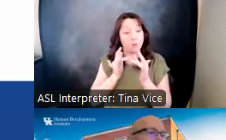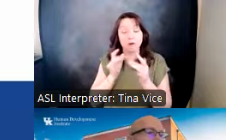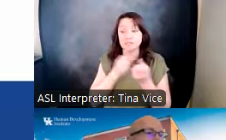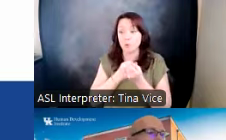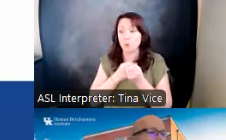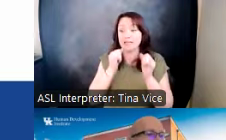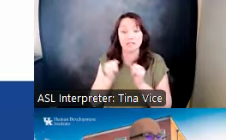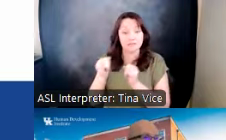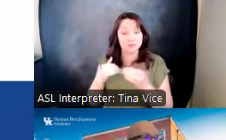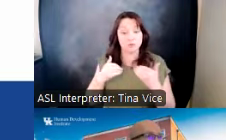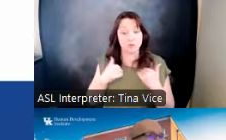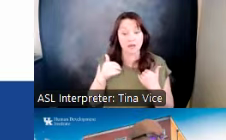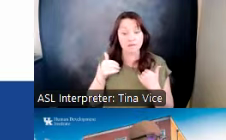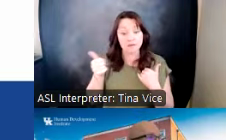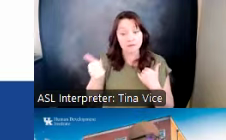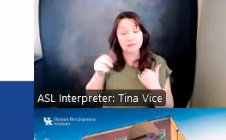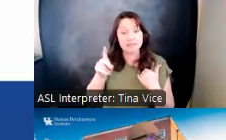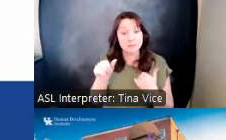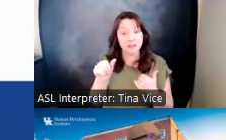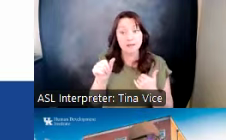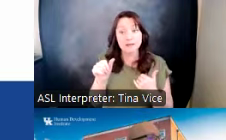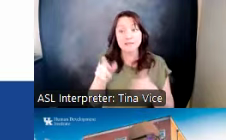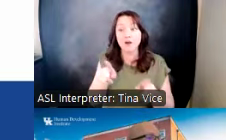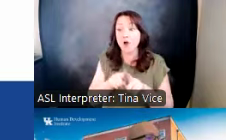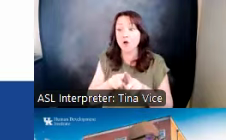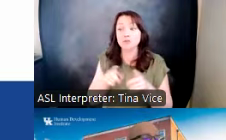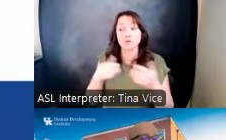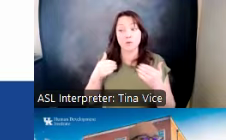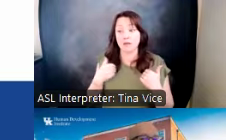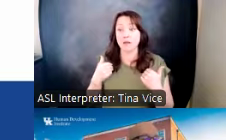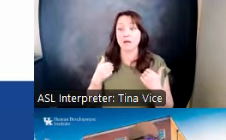disabilities that they also come with a support network that can support them